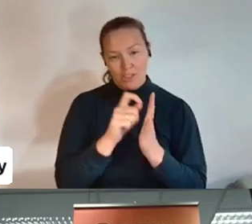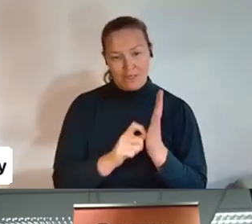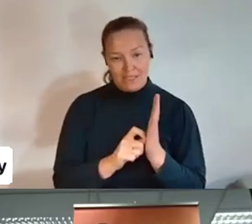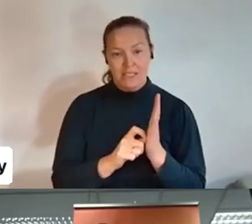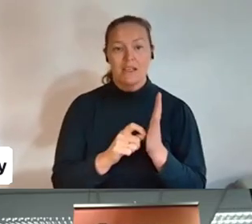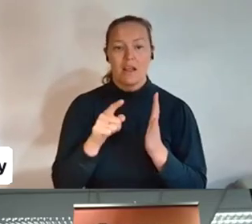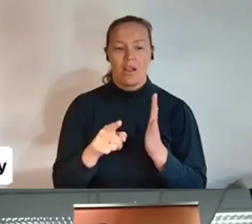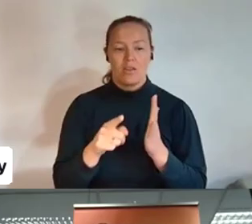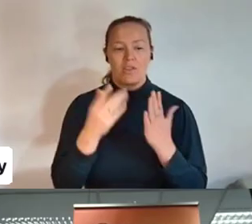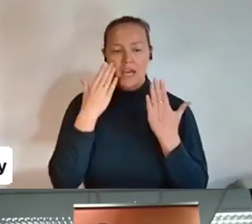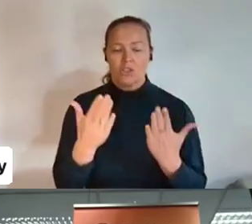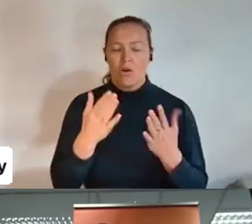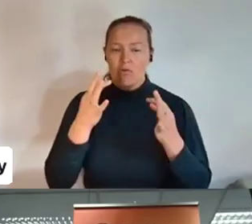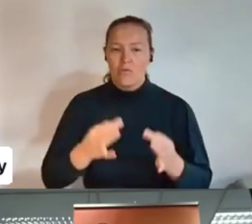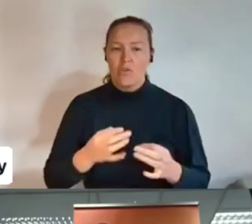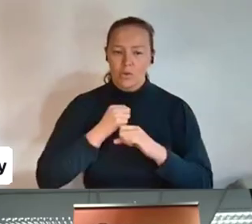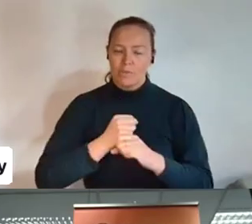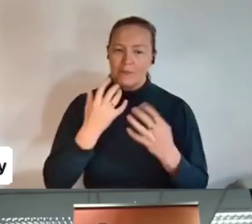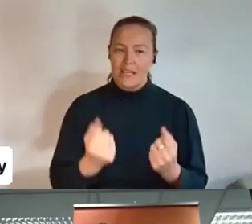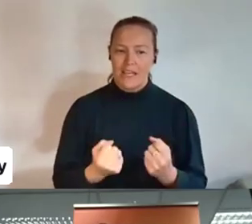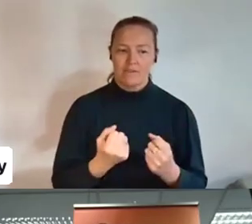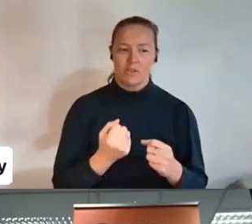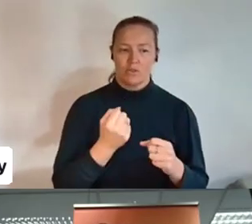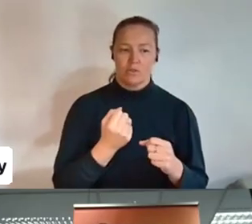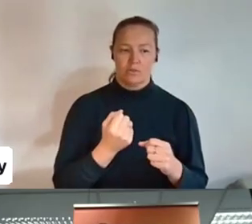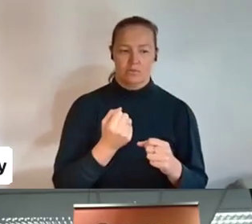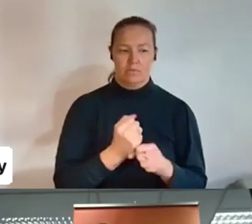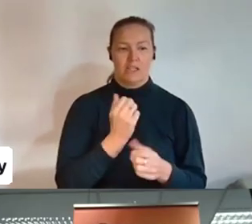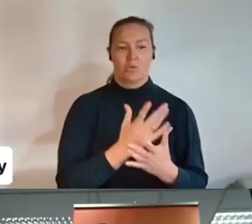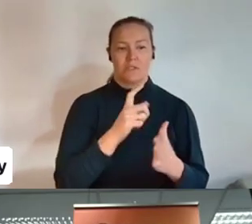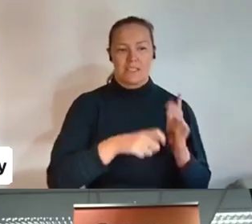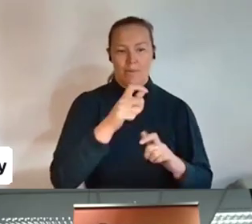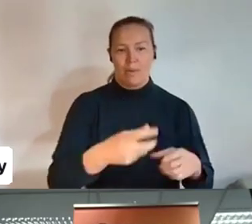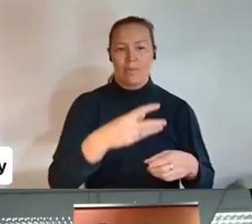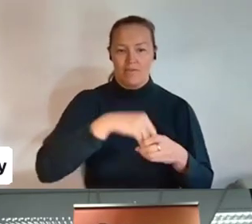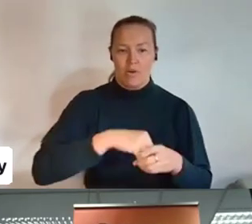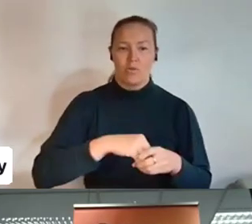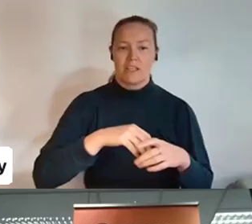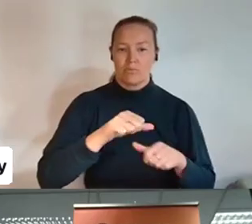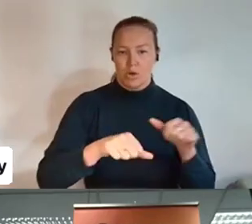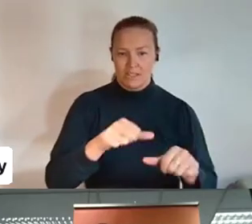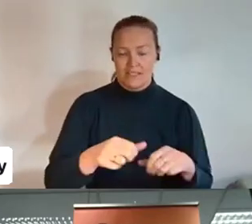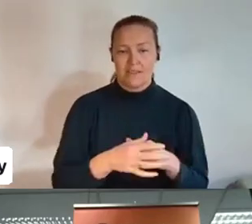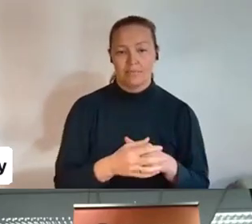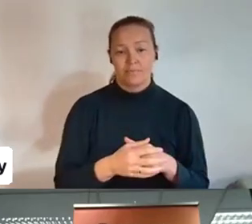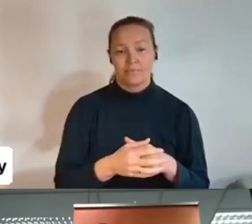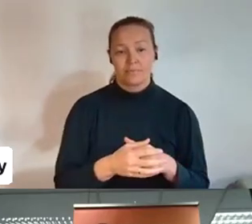commitment to disabled people's involvement in monitoring processes. So collectively, the IMM